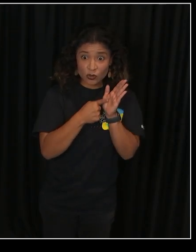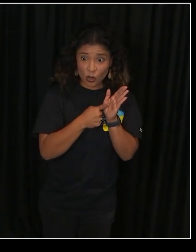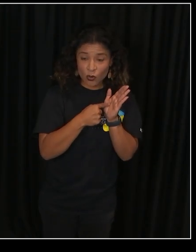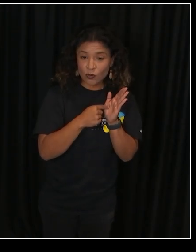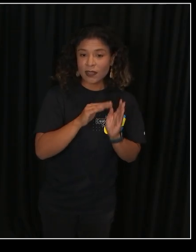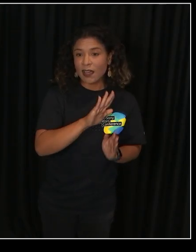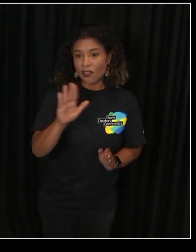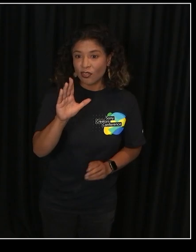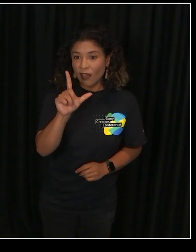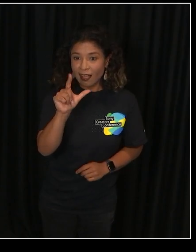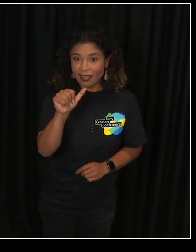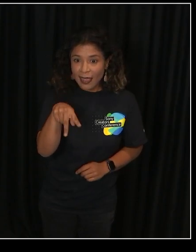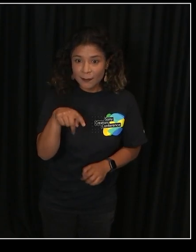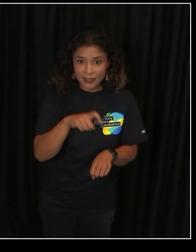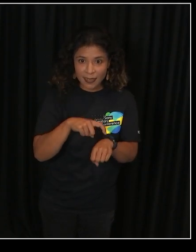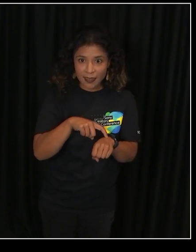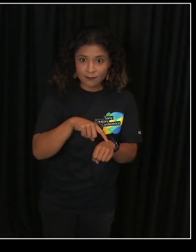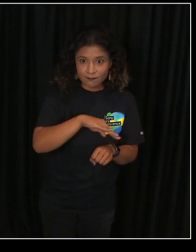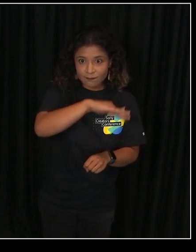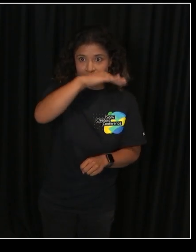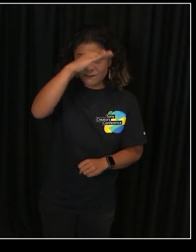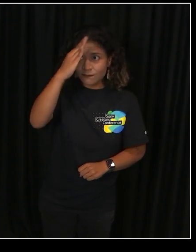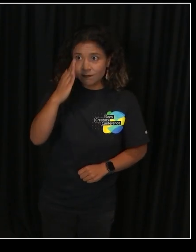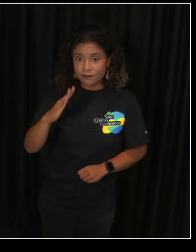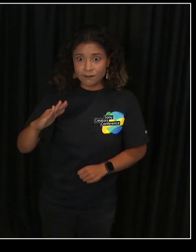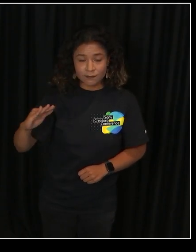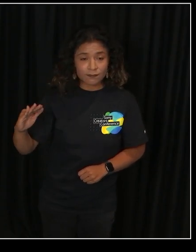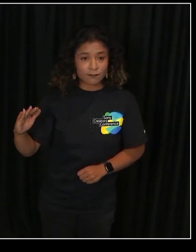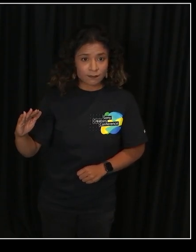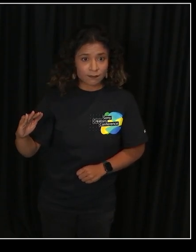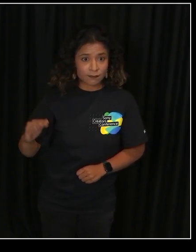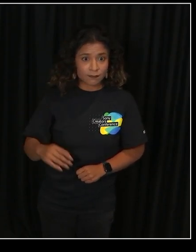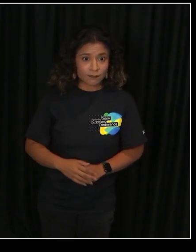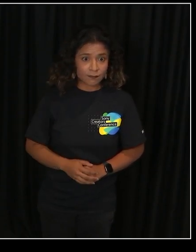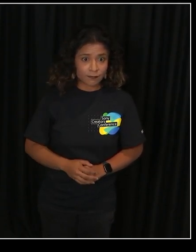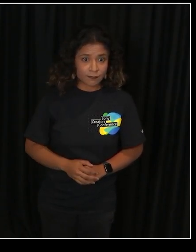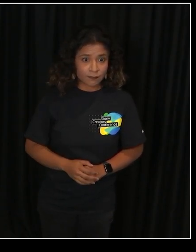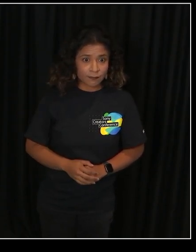their individual best lap times on that course with the Porsche.